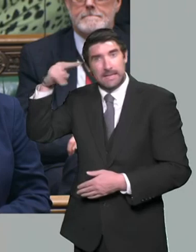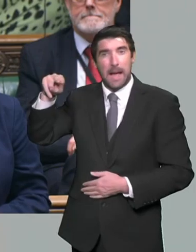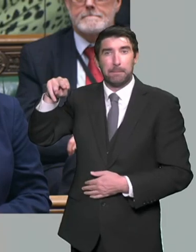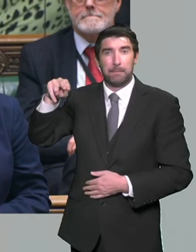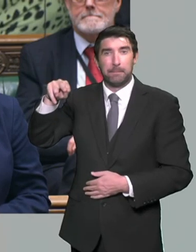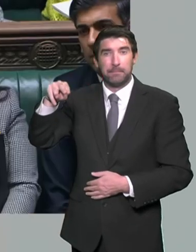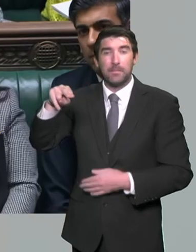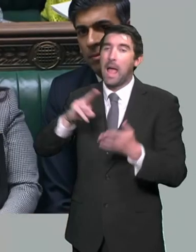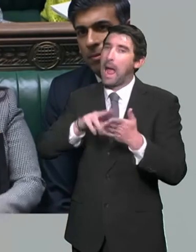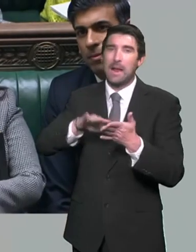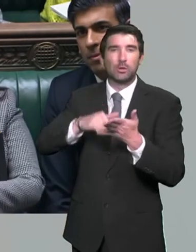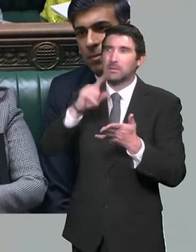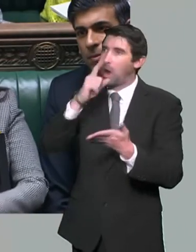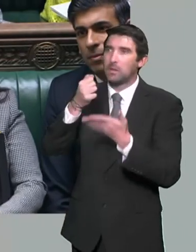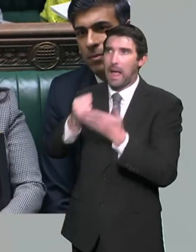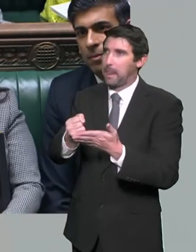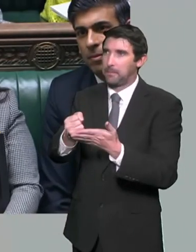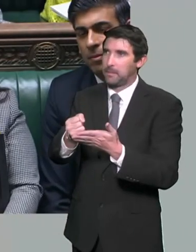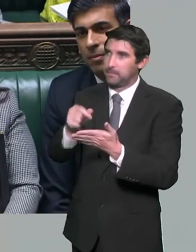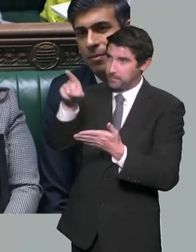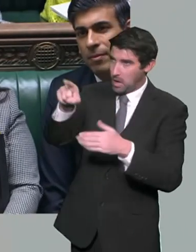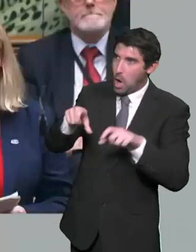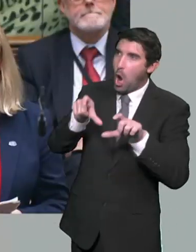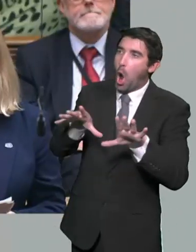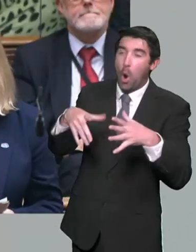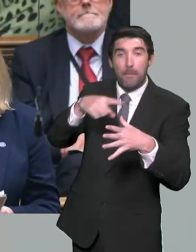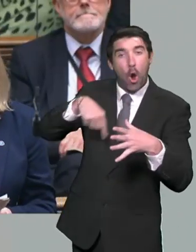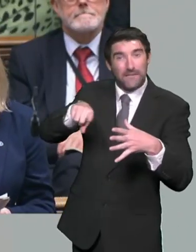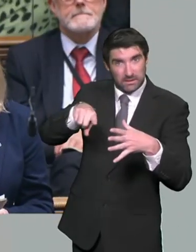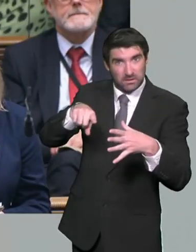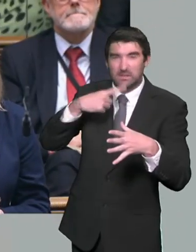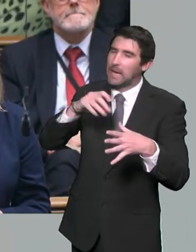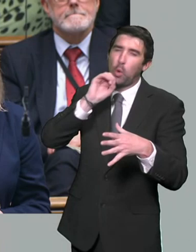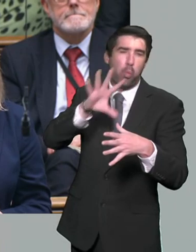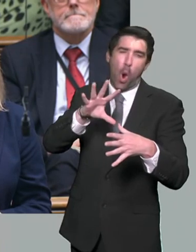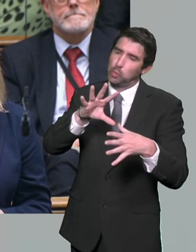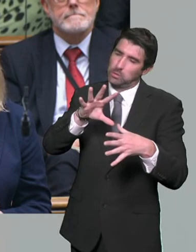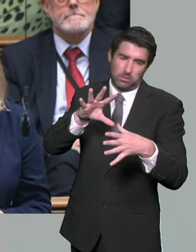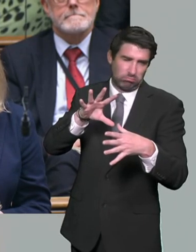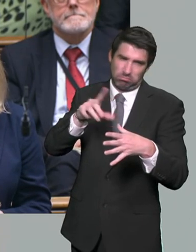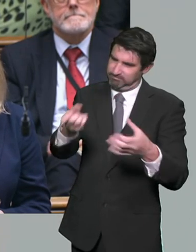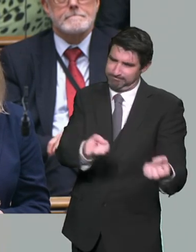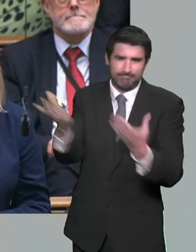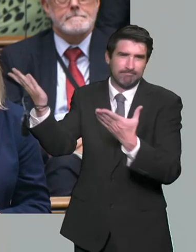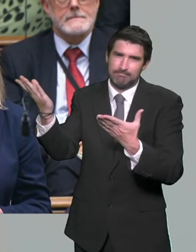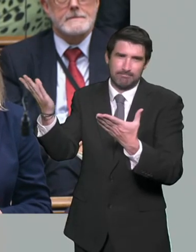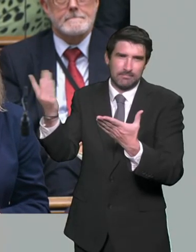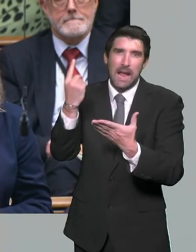status, yet recently he and his wife and children were detained by UK Border Force while travelling